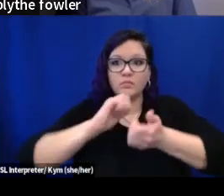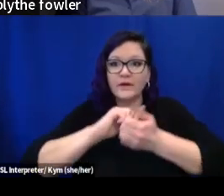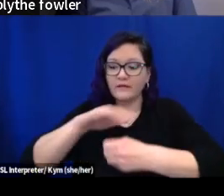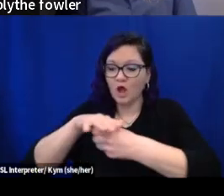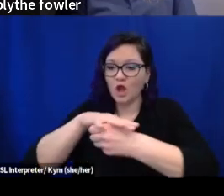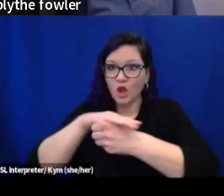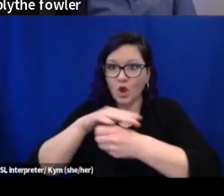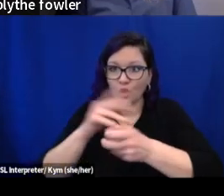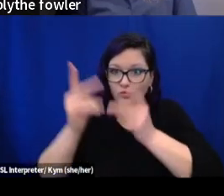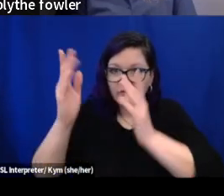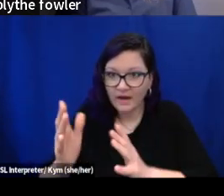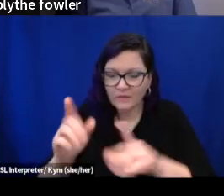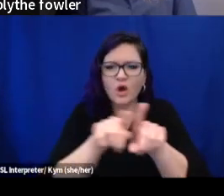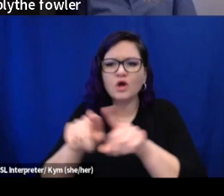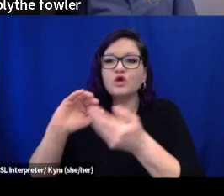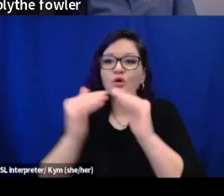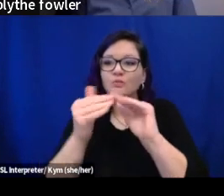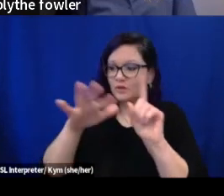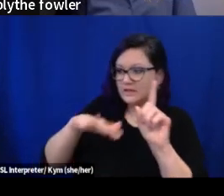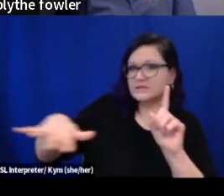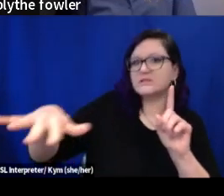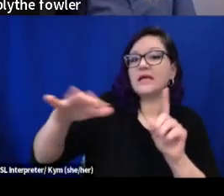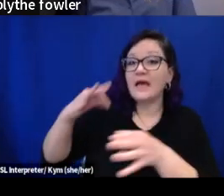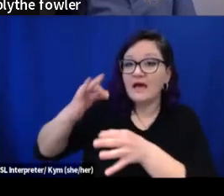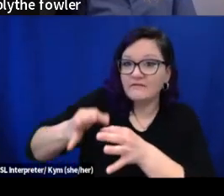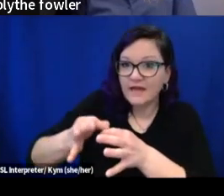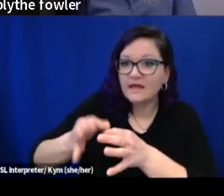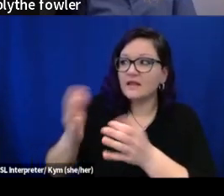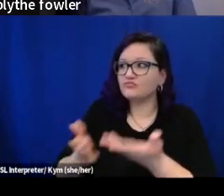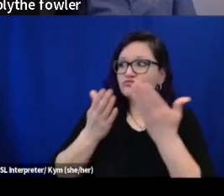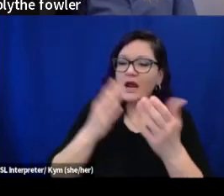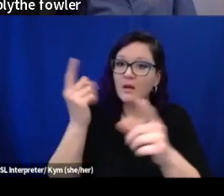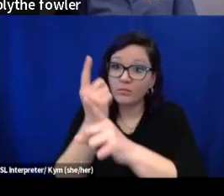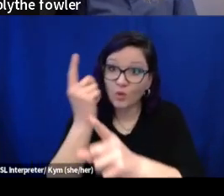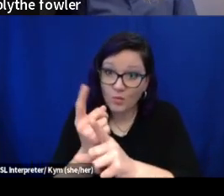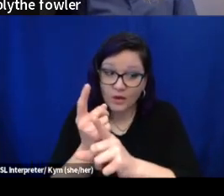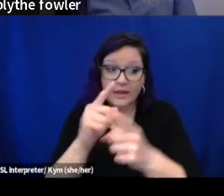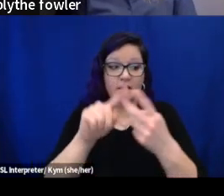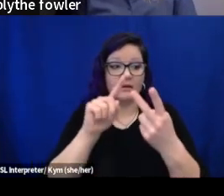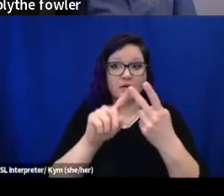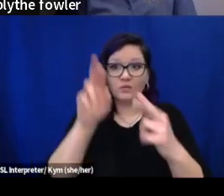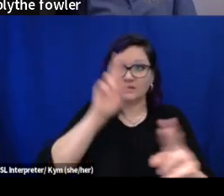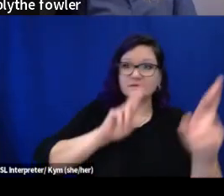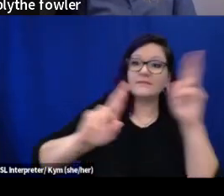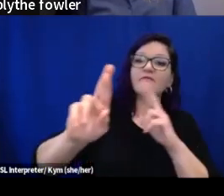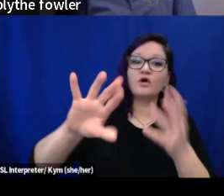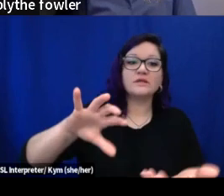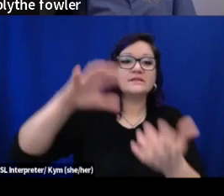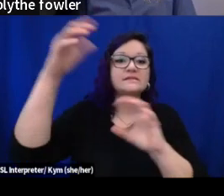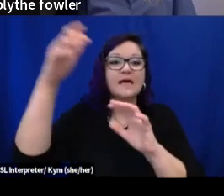and communities of faith in providing appropriate, respectful, disaster spiritual care.